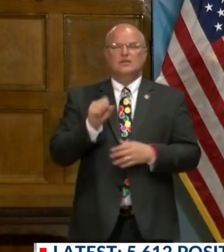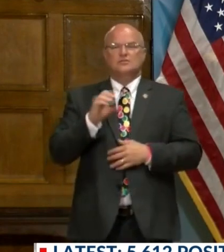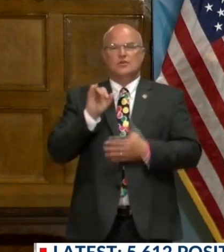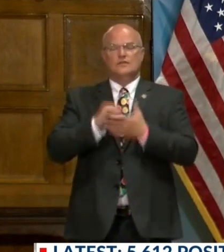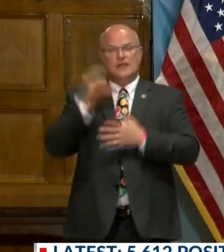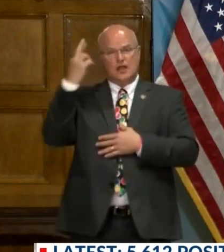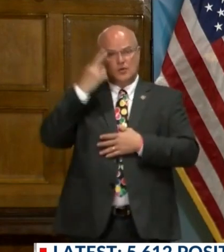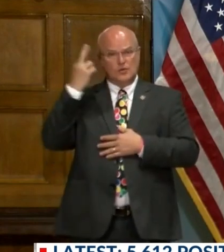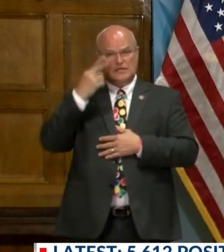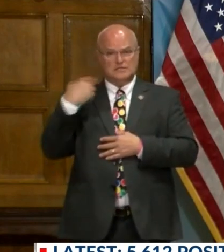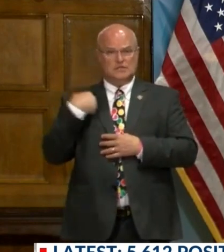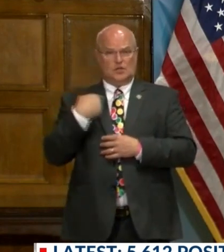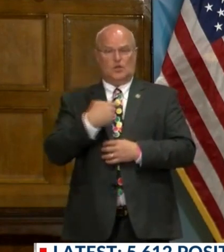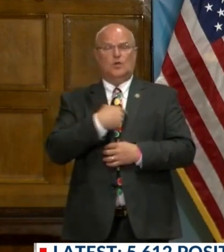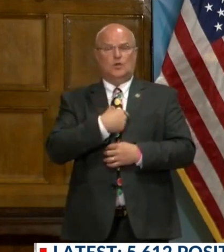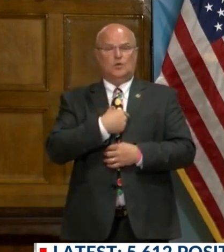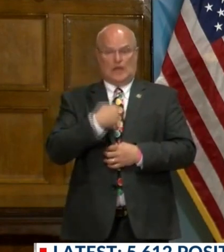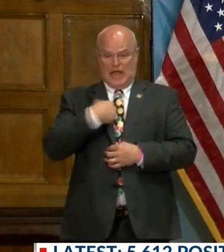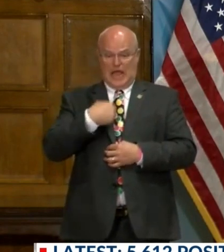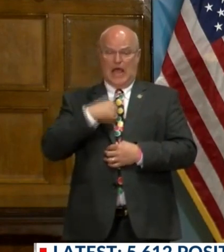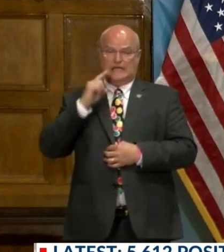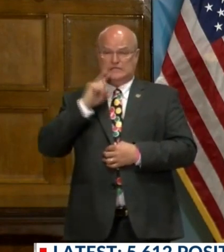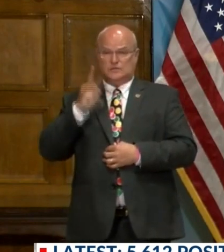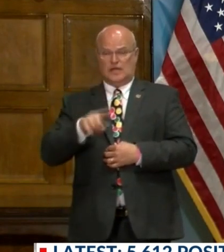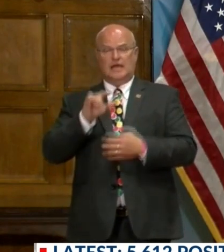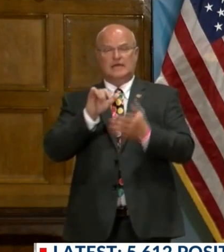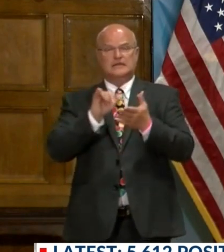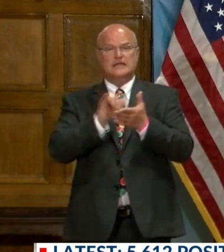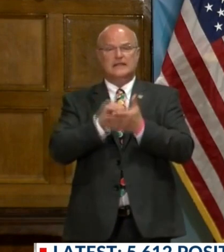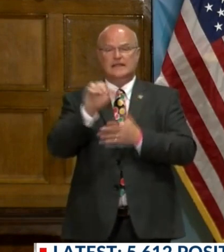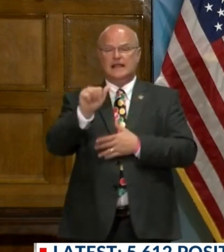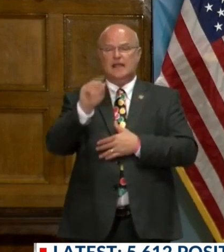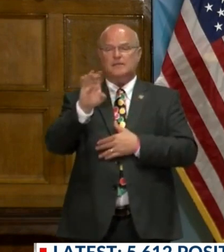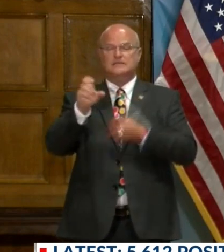IT WAS NOT THE RIGHT POSITION